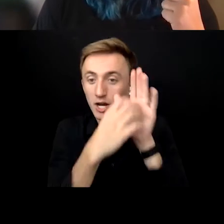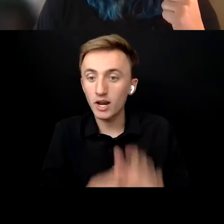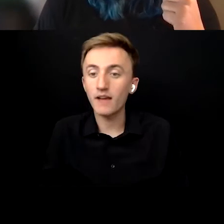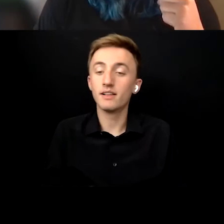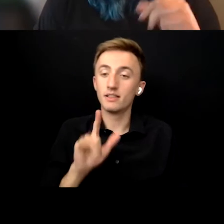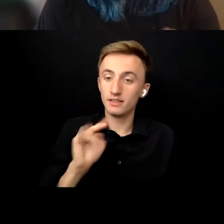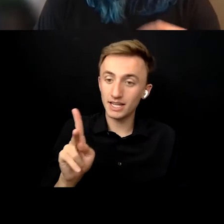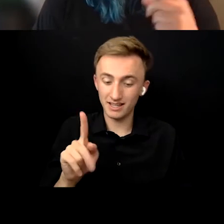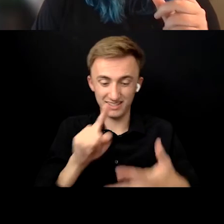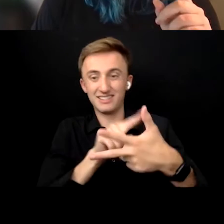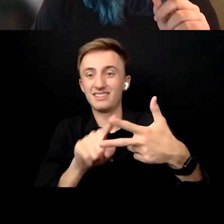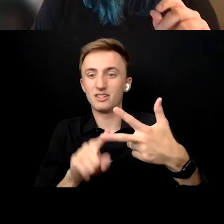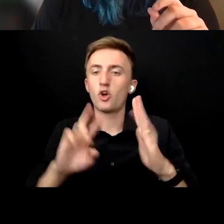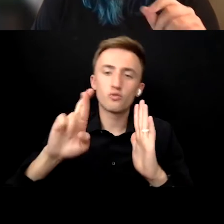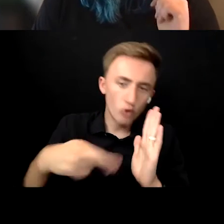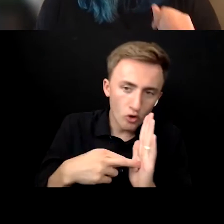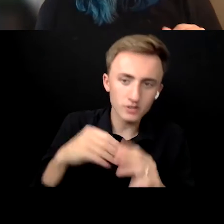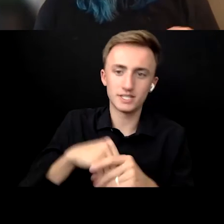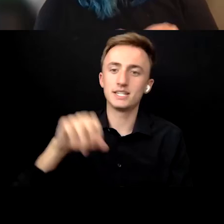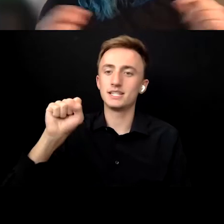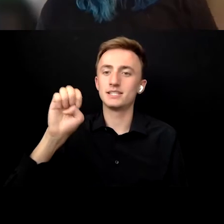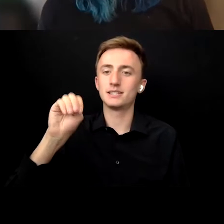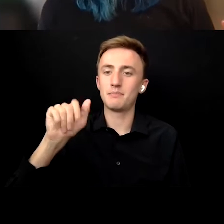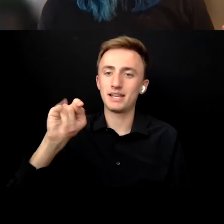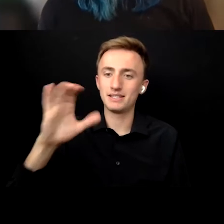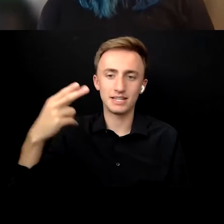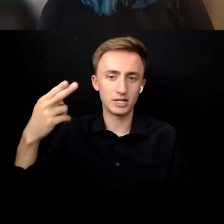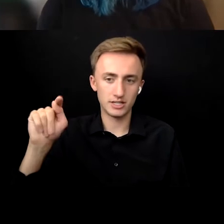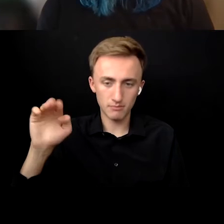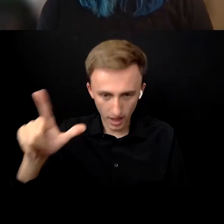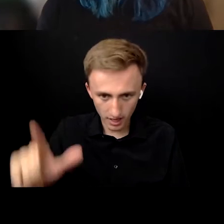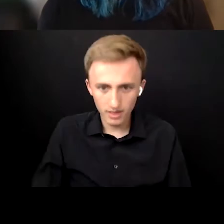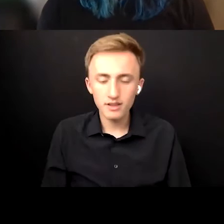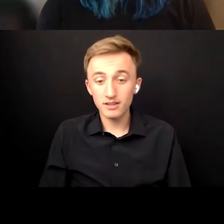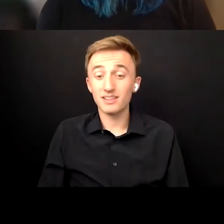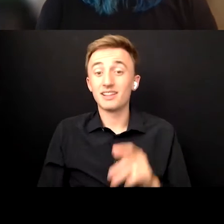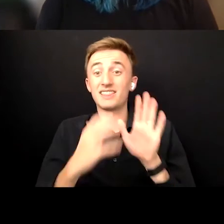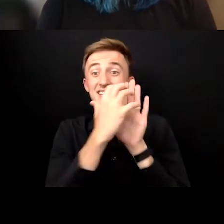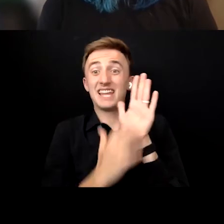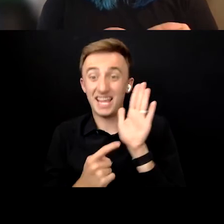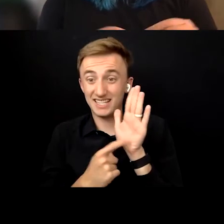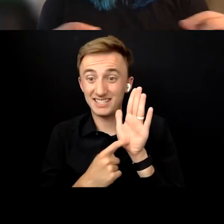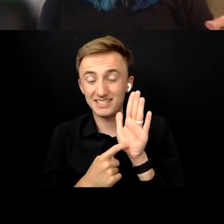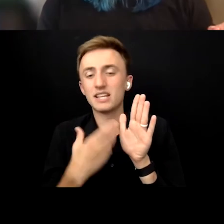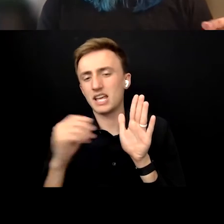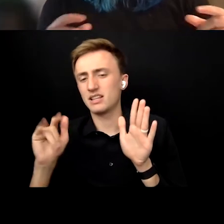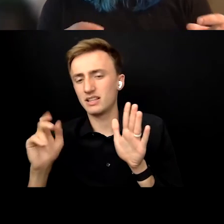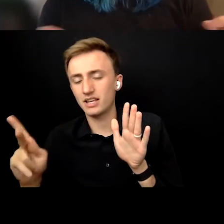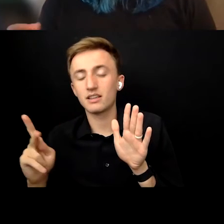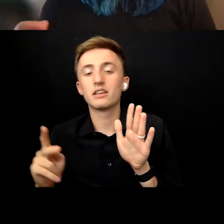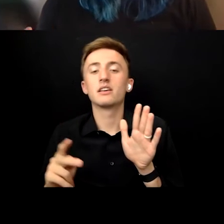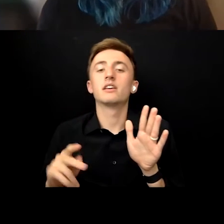semantic HTML. The text that shows up, especially for the link there. That is the "book a time to